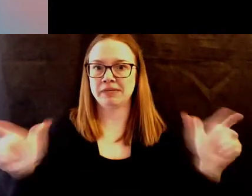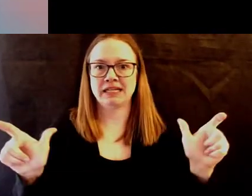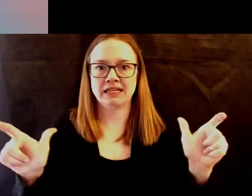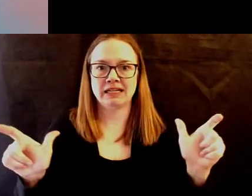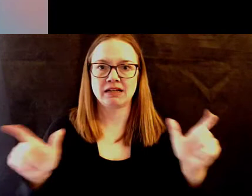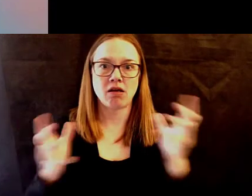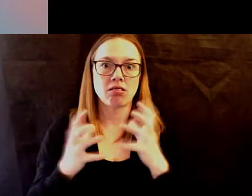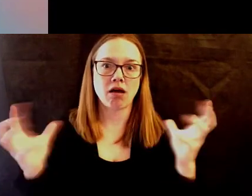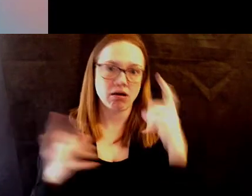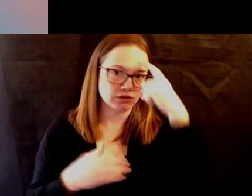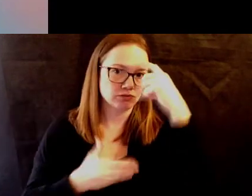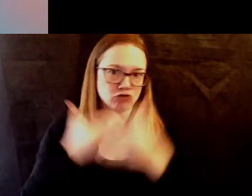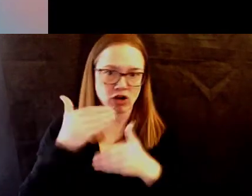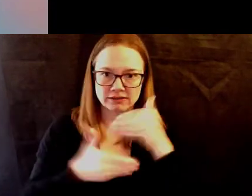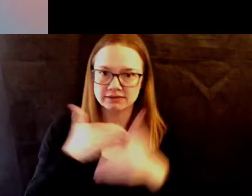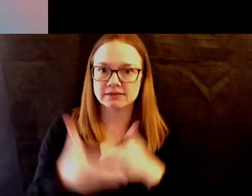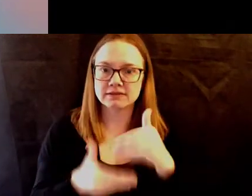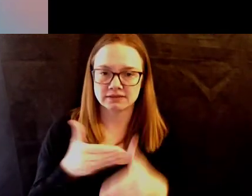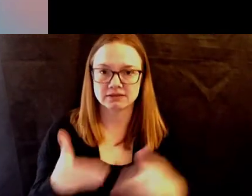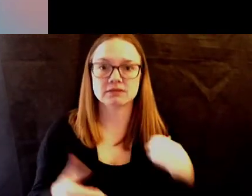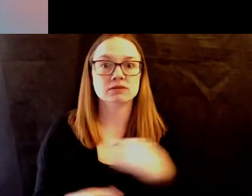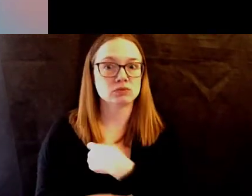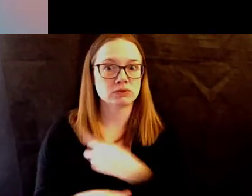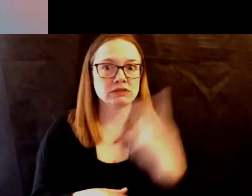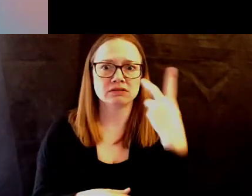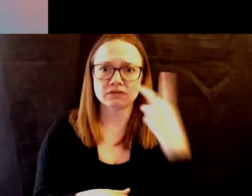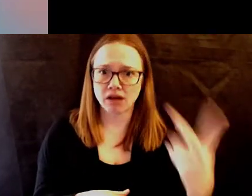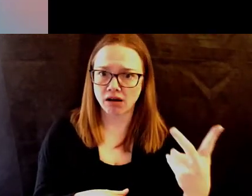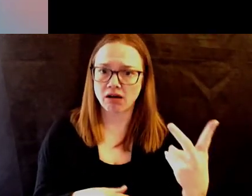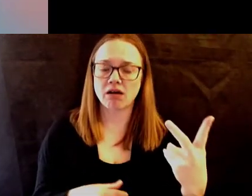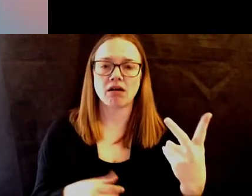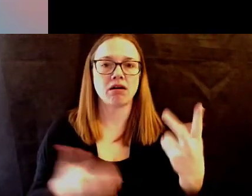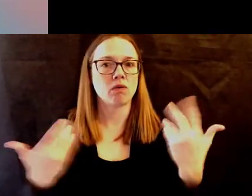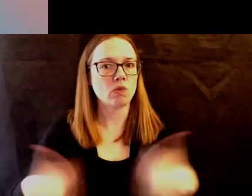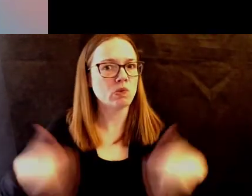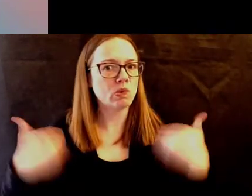and think about from there. And we really saw some tremendous, historic voter turnout.